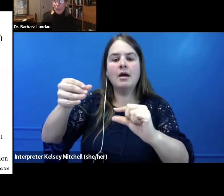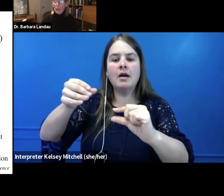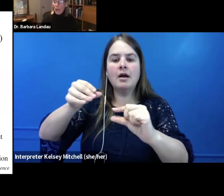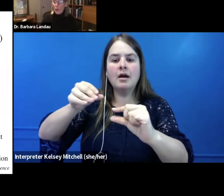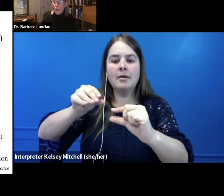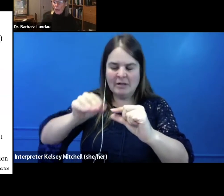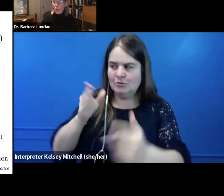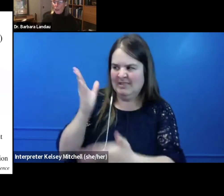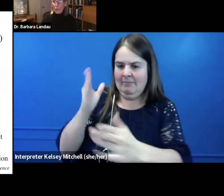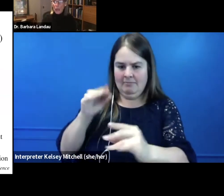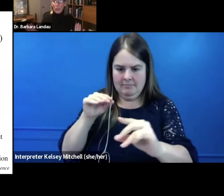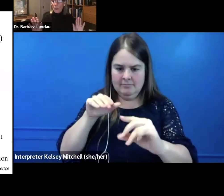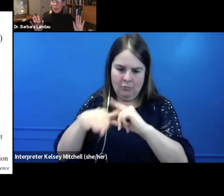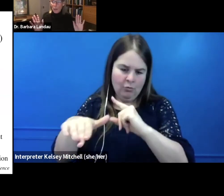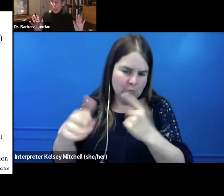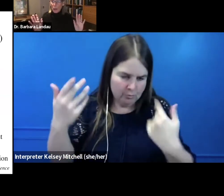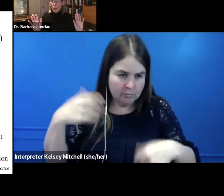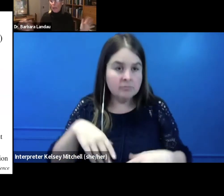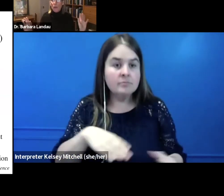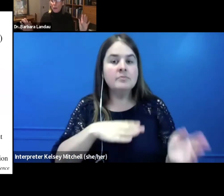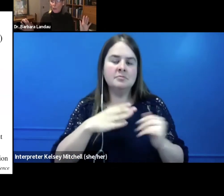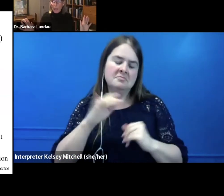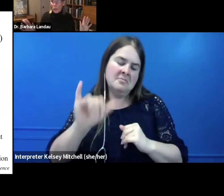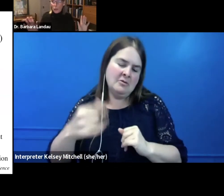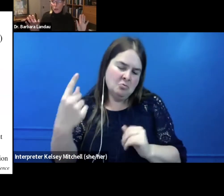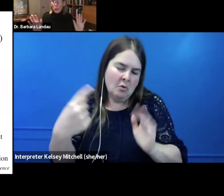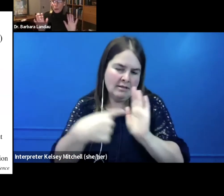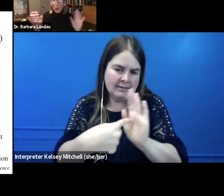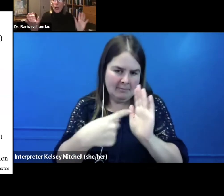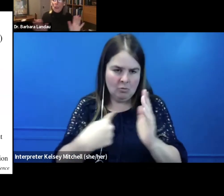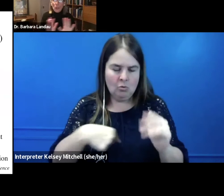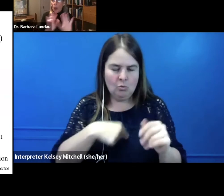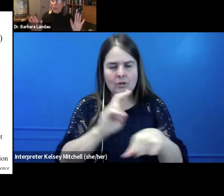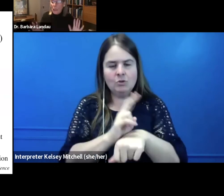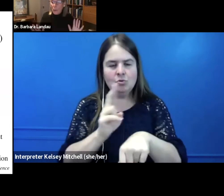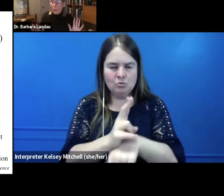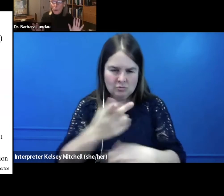in the other case we just asked them something that for any developmentalist